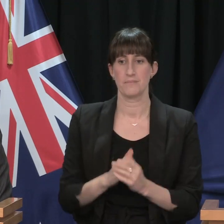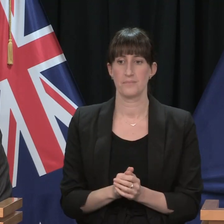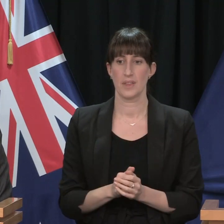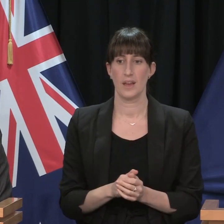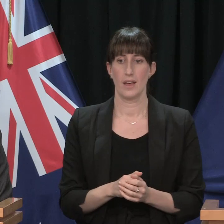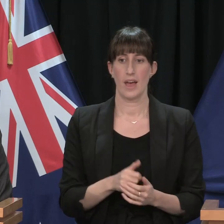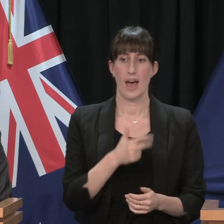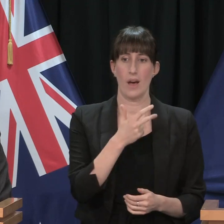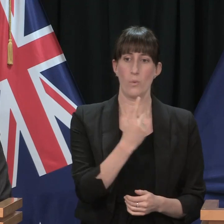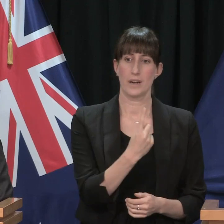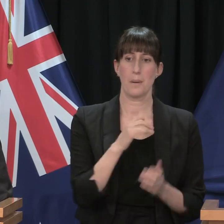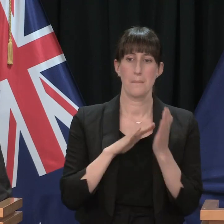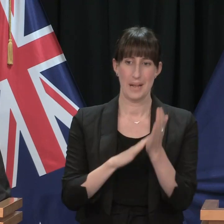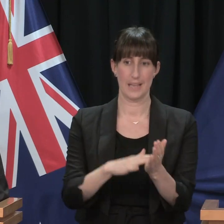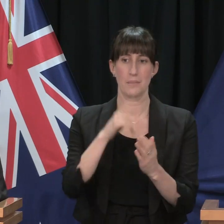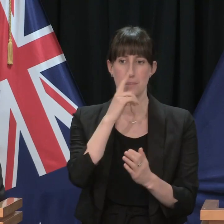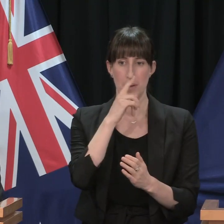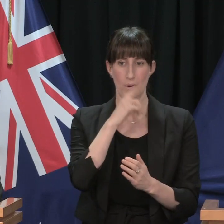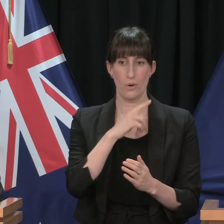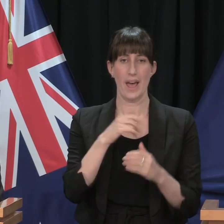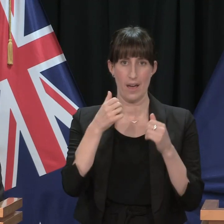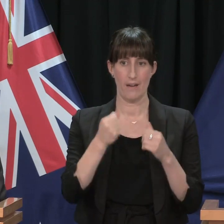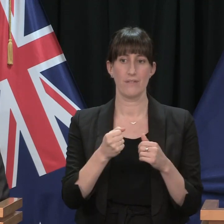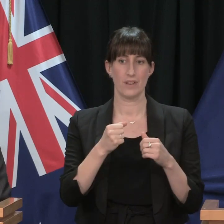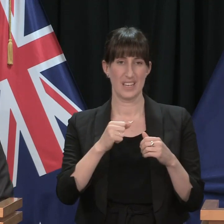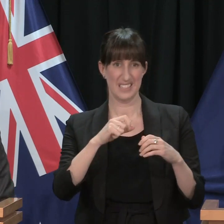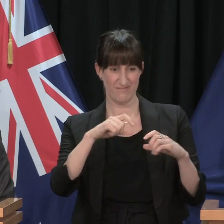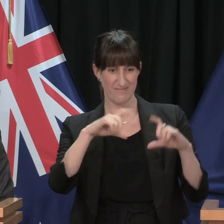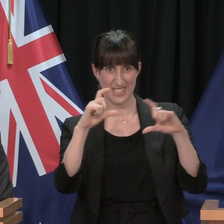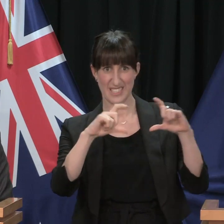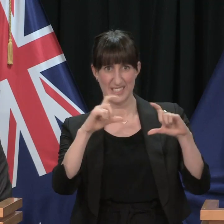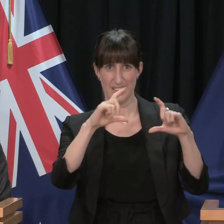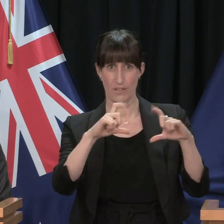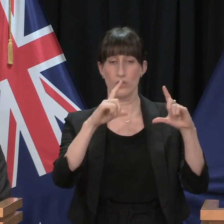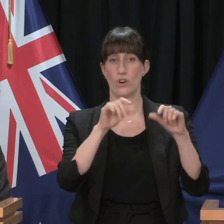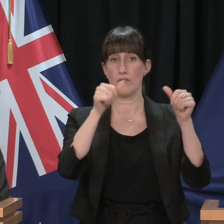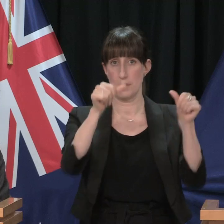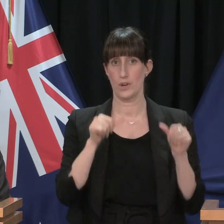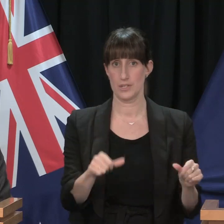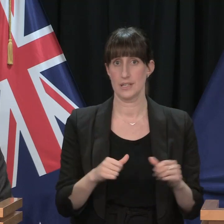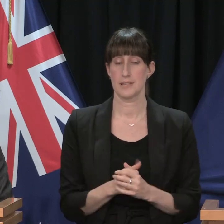started to increase more. And